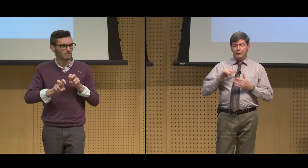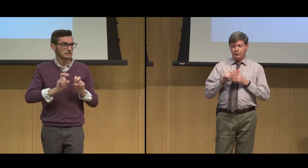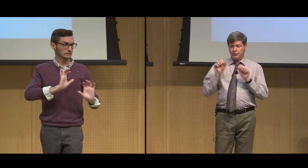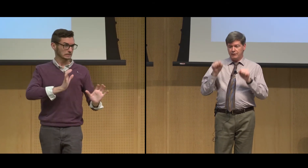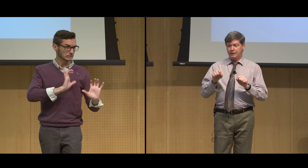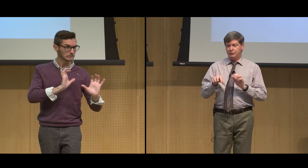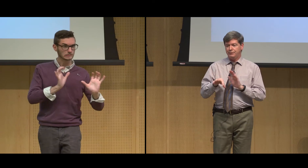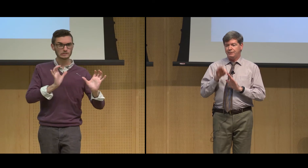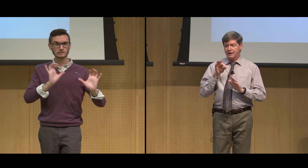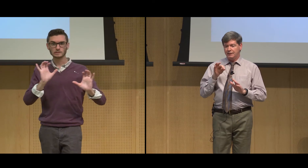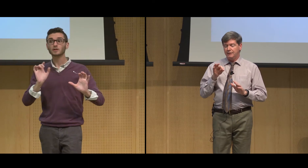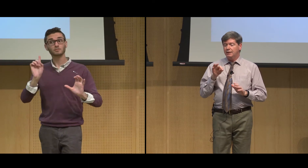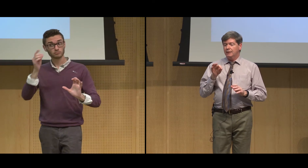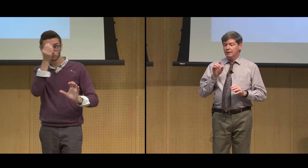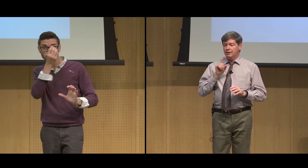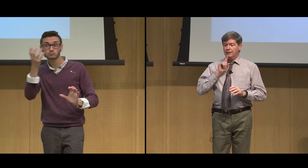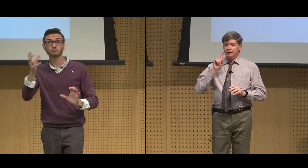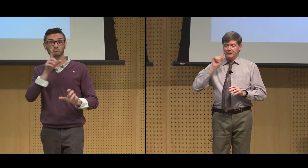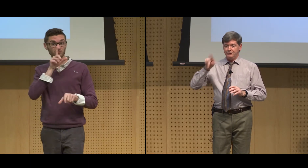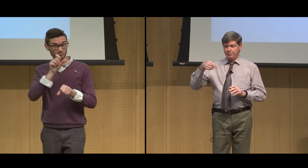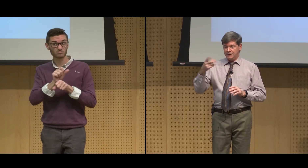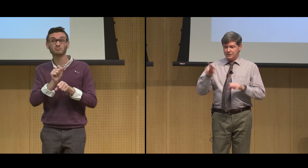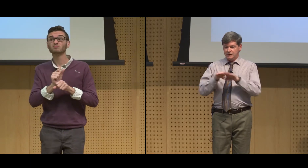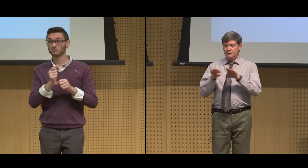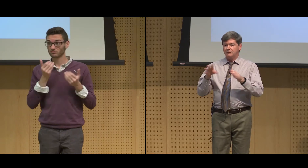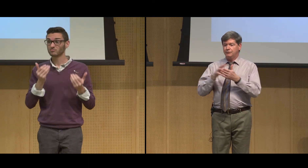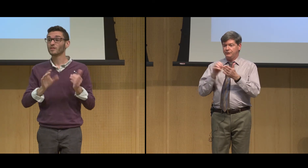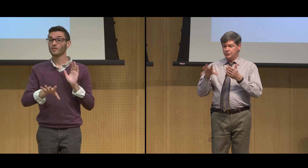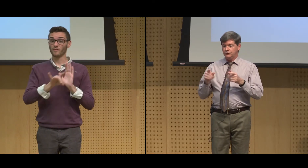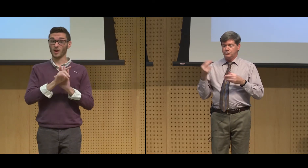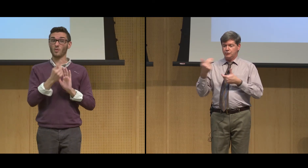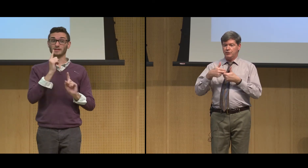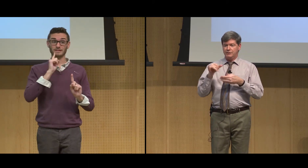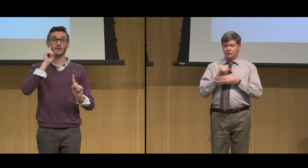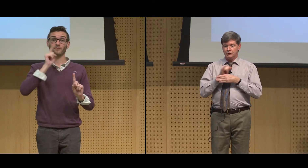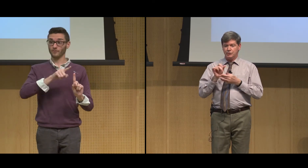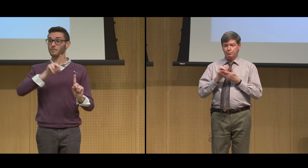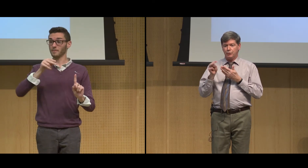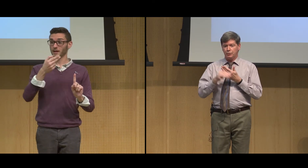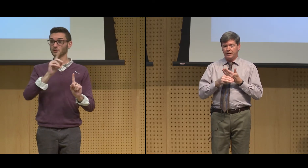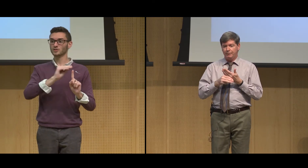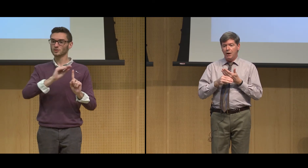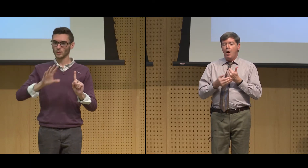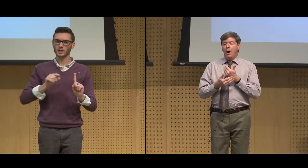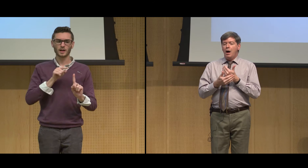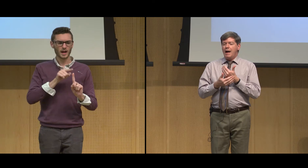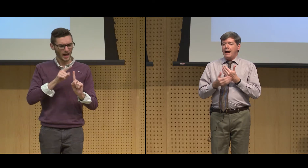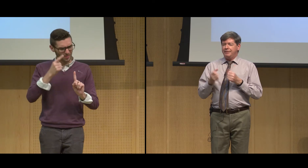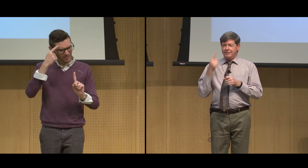we were able to find a deaf Ph.D. level student to join the internship program, I think,